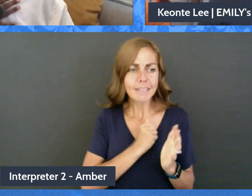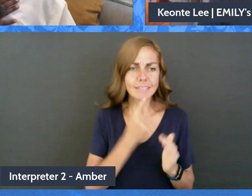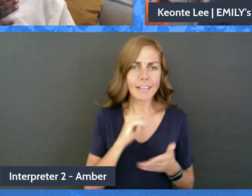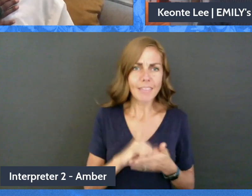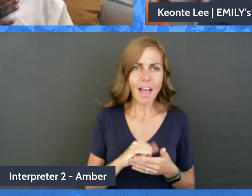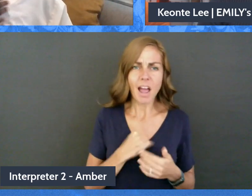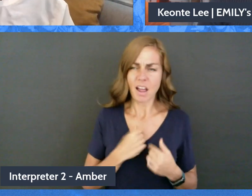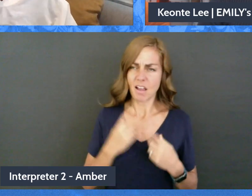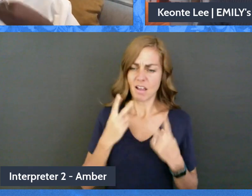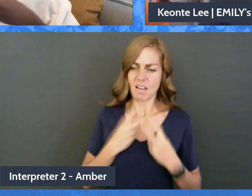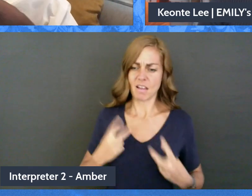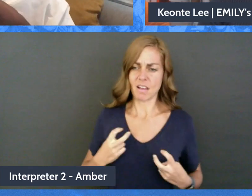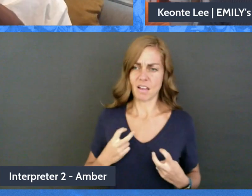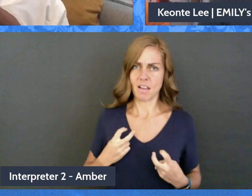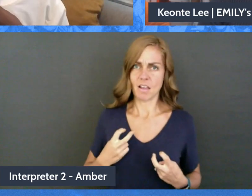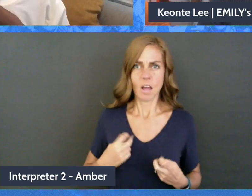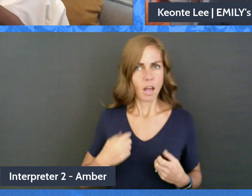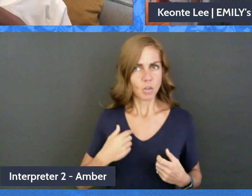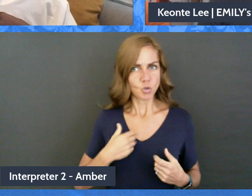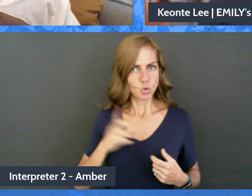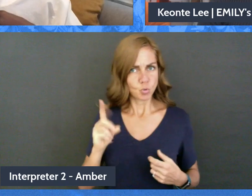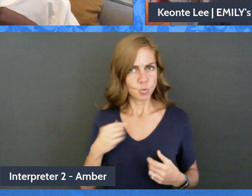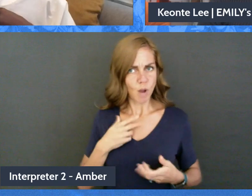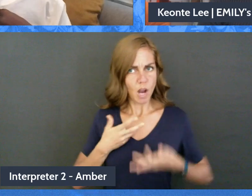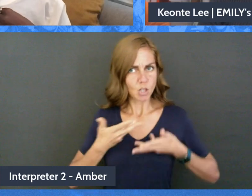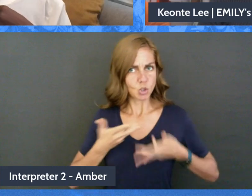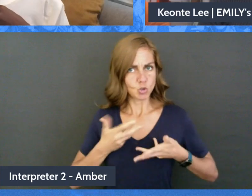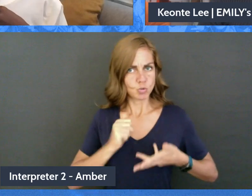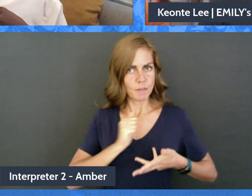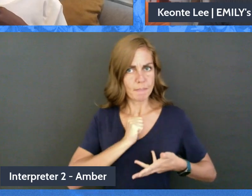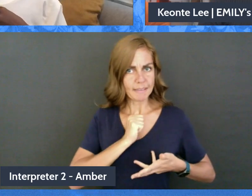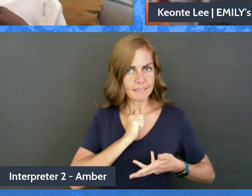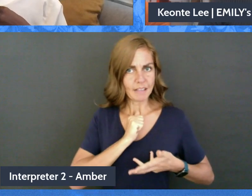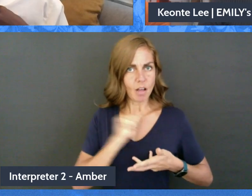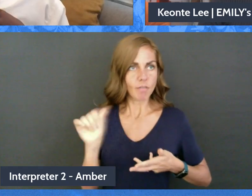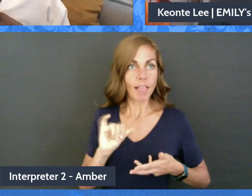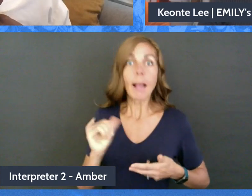am I treating myself as if my life is inherently valuable?